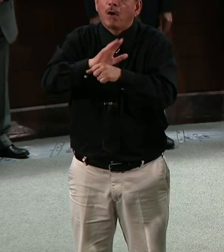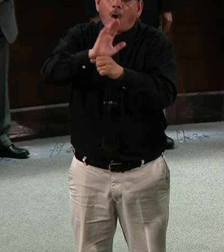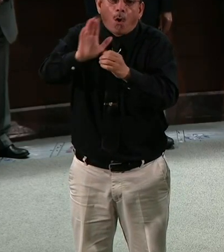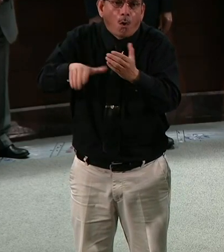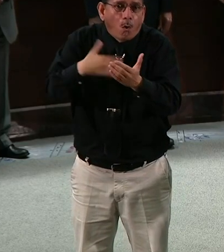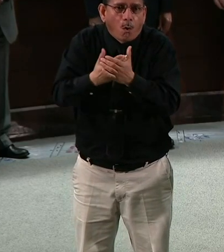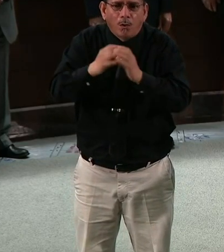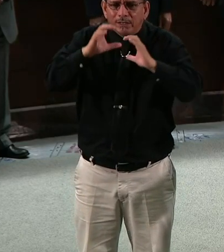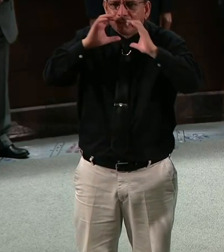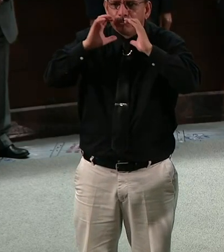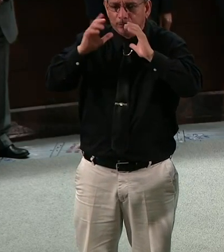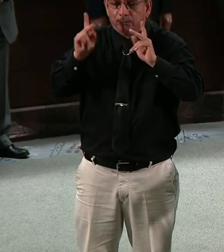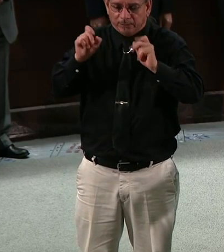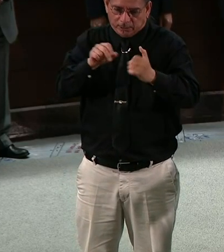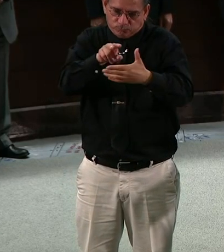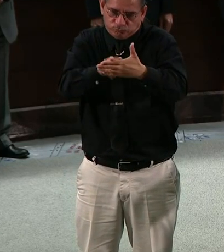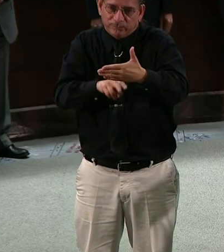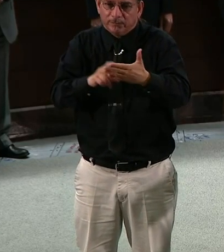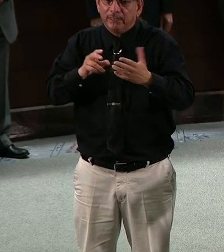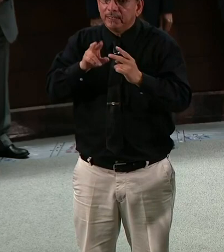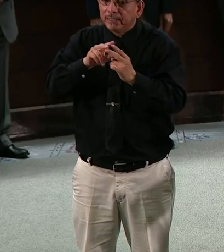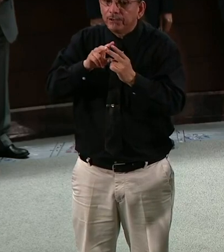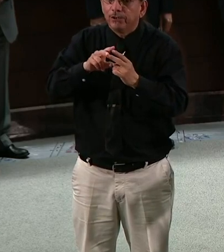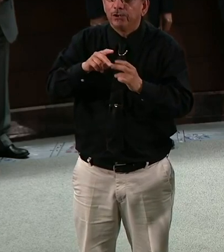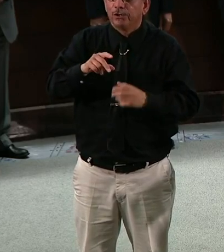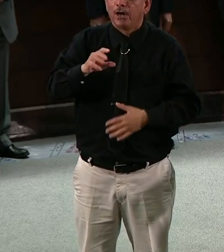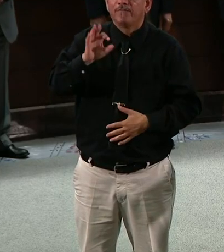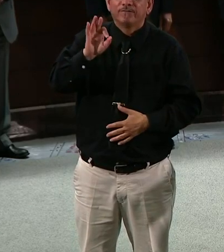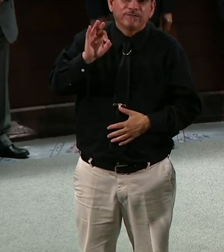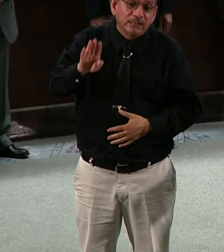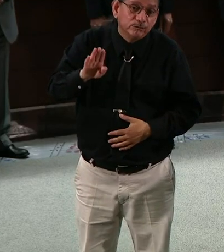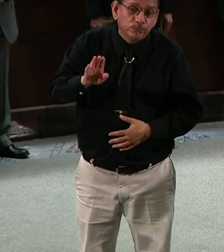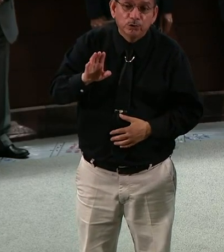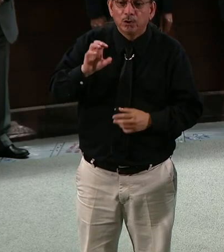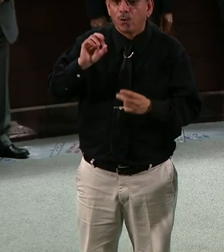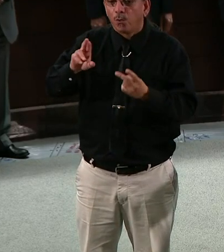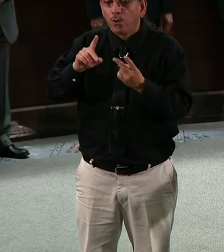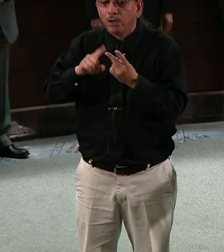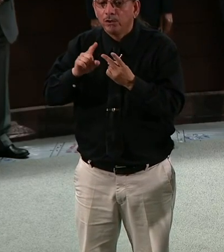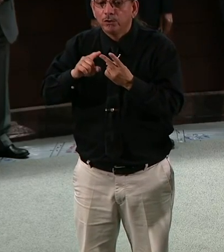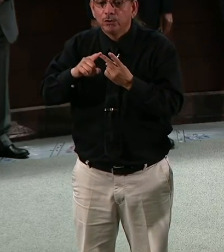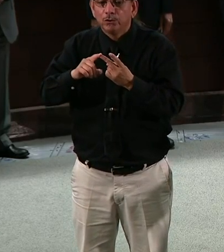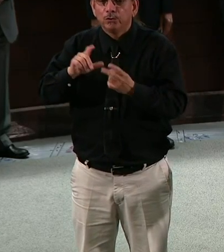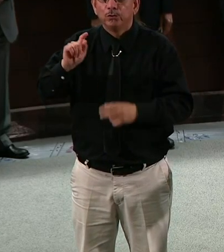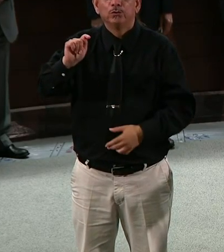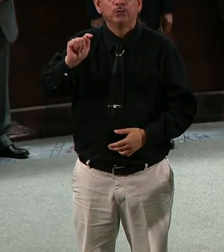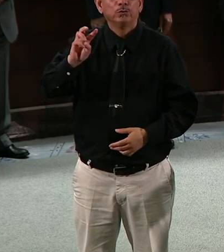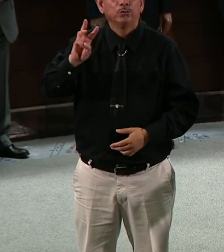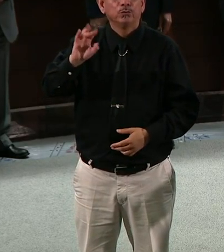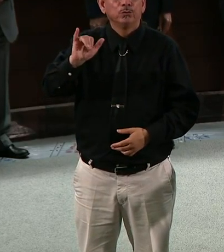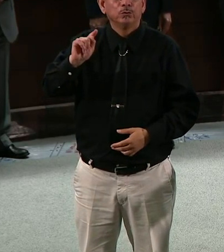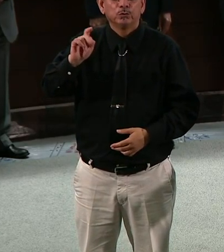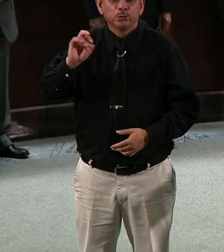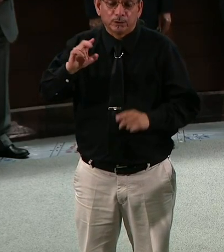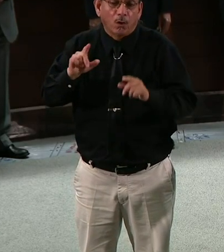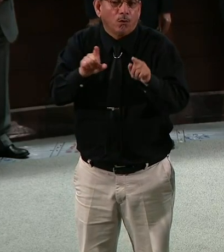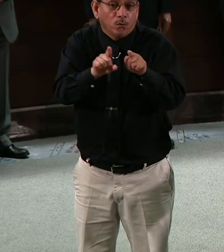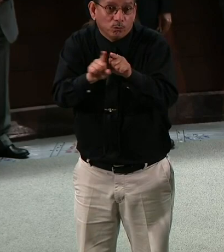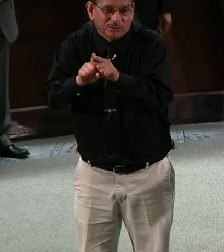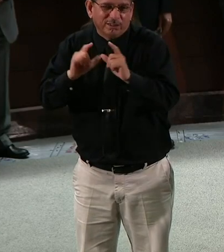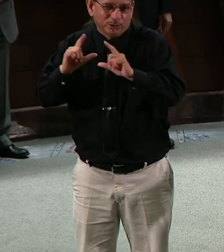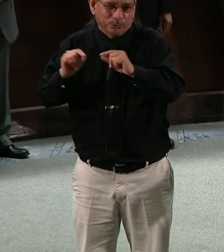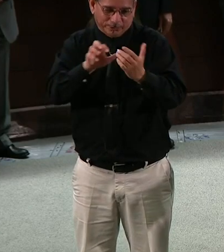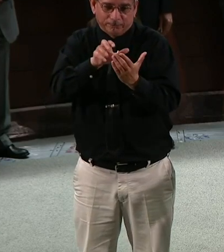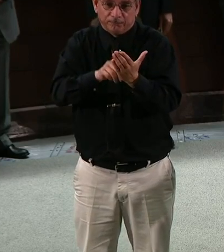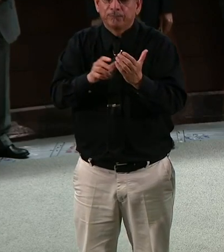BUT- AS THERE MAY BE A-